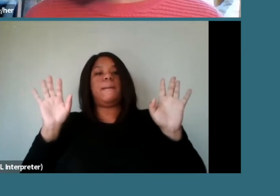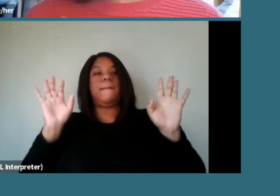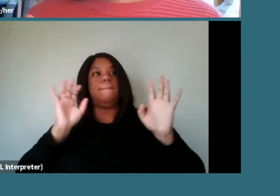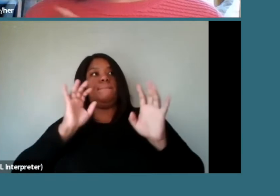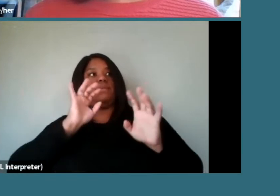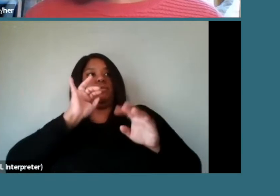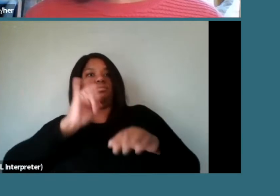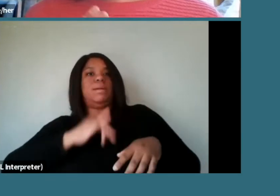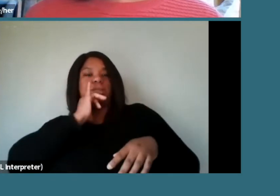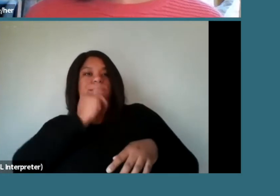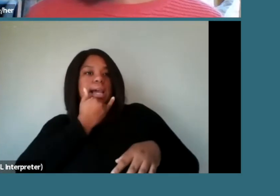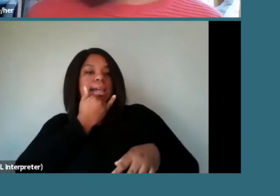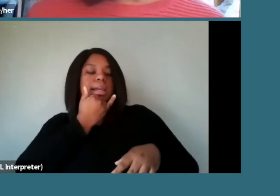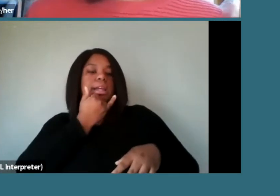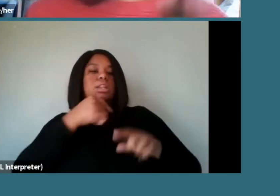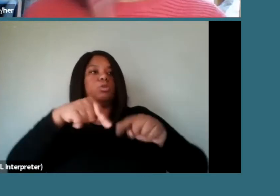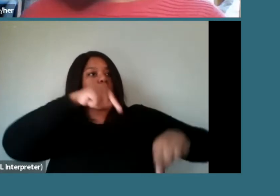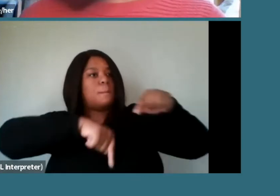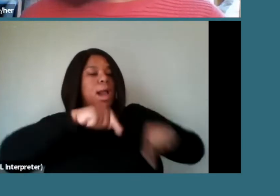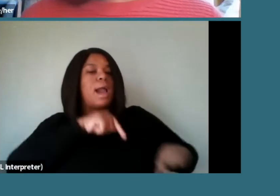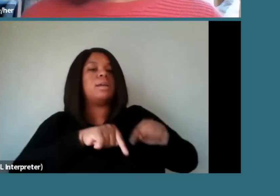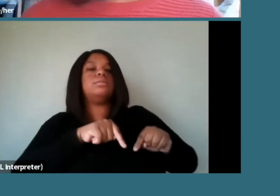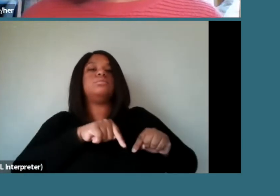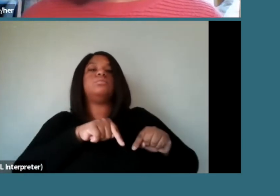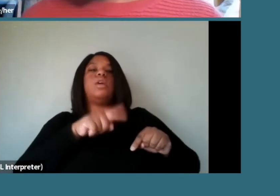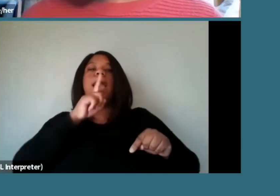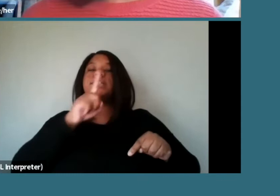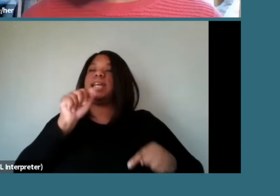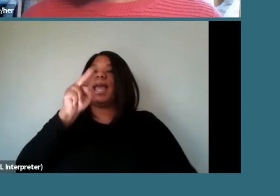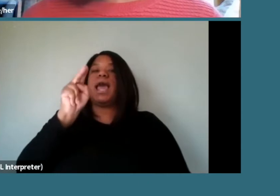and to go back or actually, Andy, you pointed out something that I think is